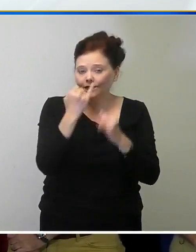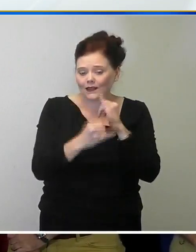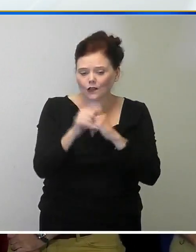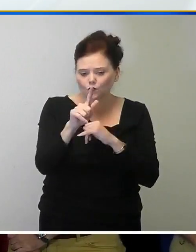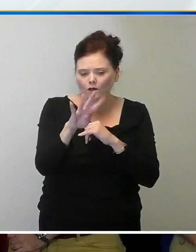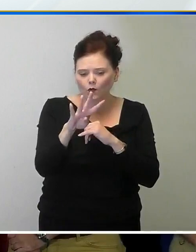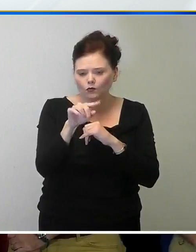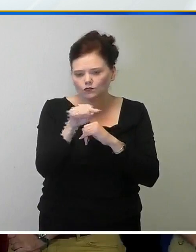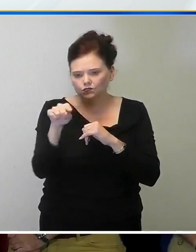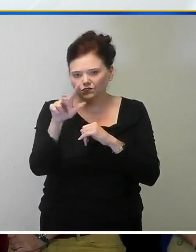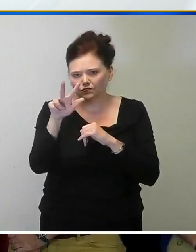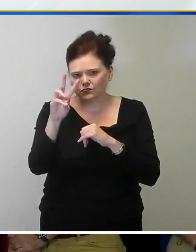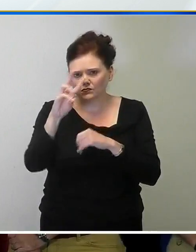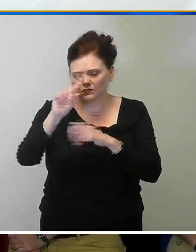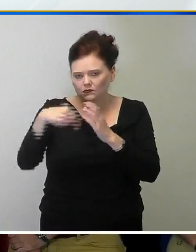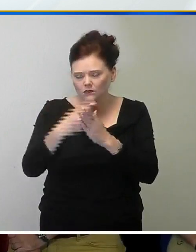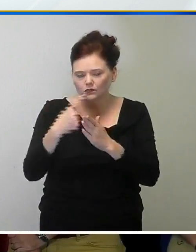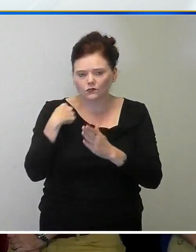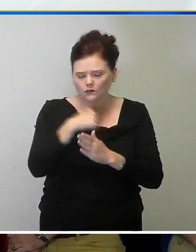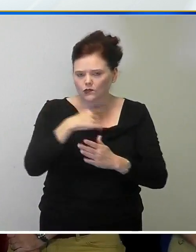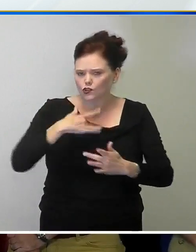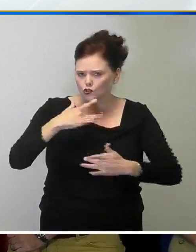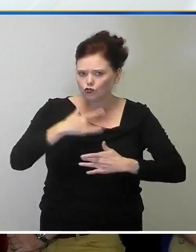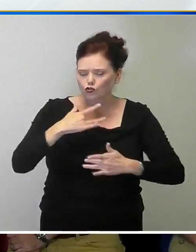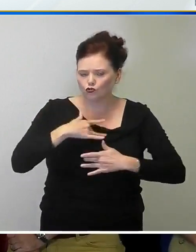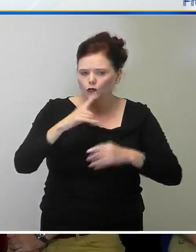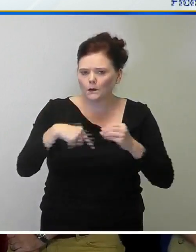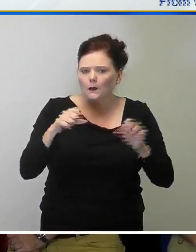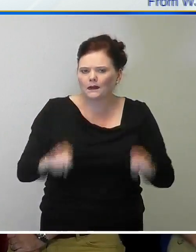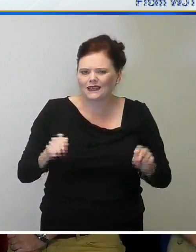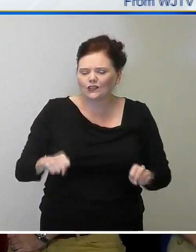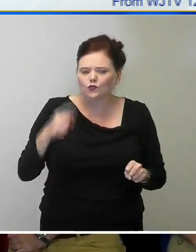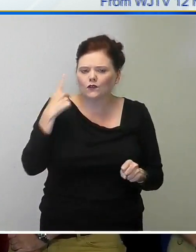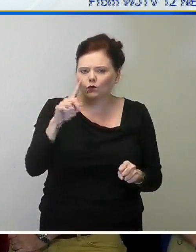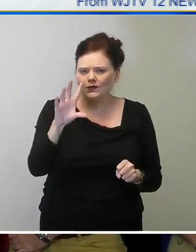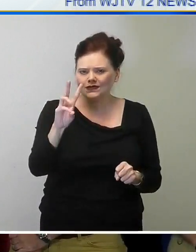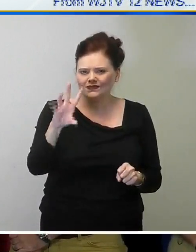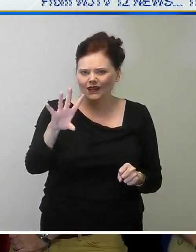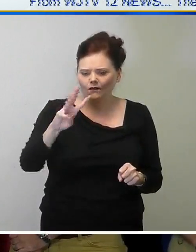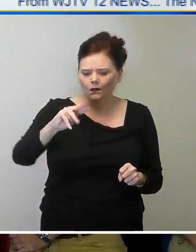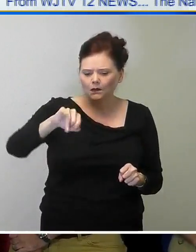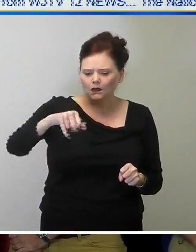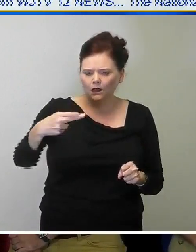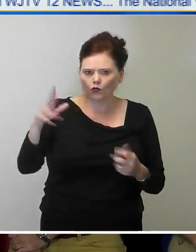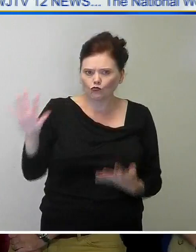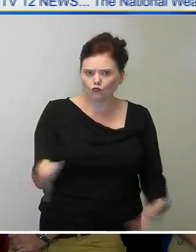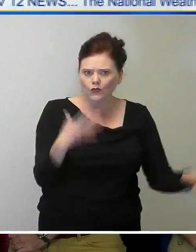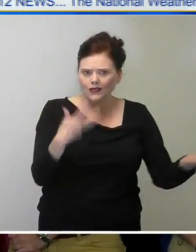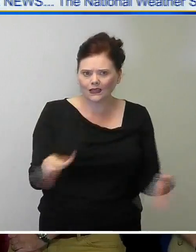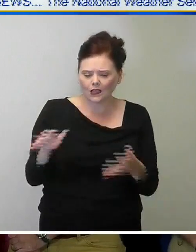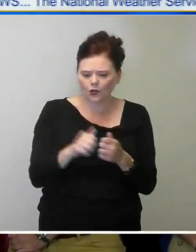GIVEN HOW MUCH RAINFALL WE RECEIVED OVER THE LAST 24, 36 WE ARE REALLY CONCERNED ABOUT